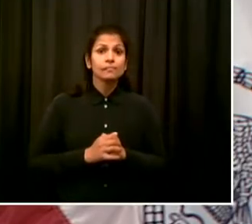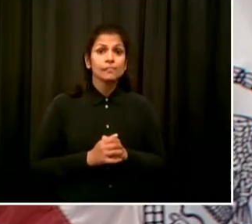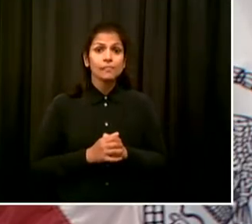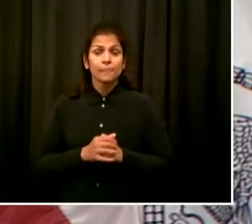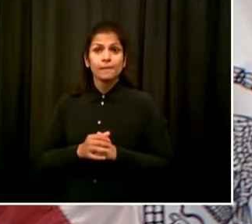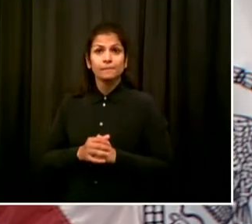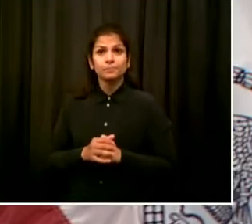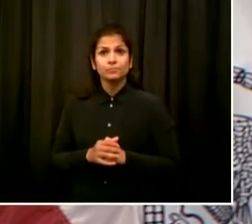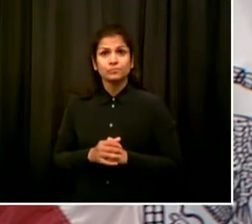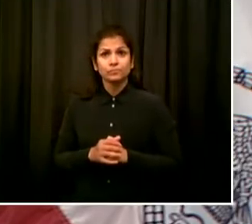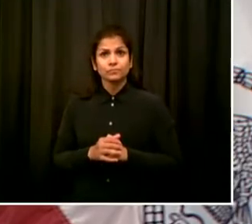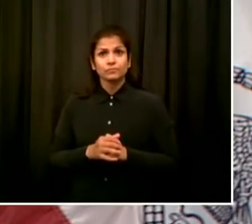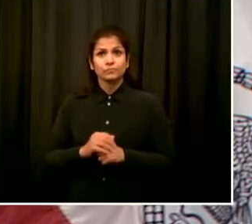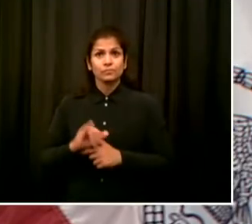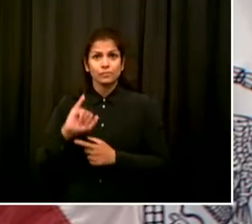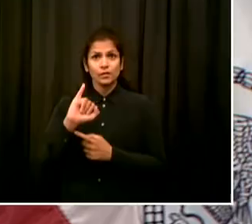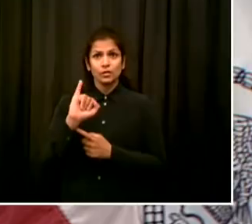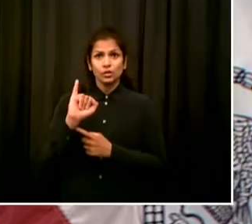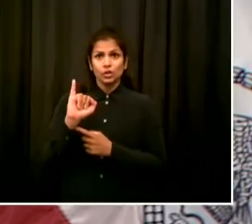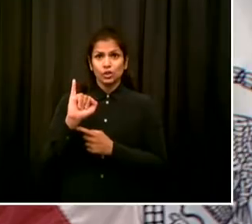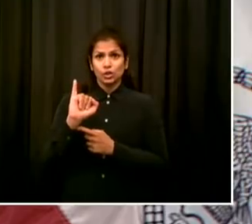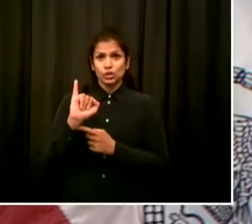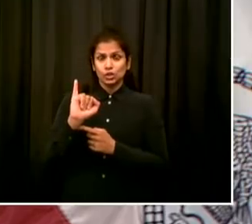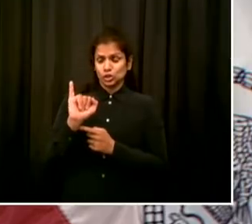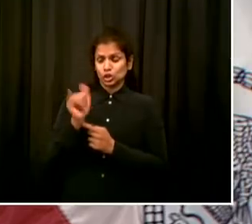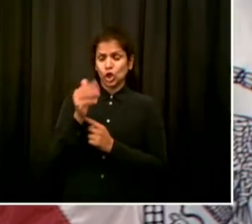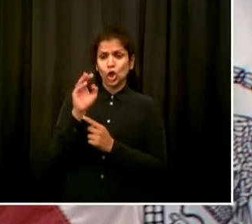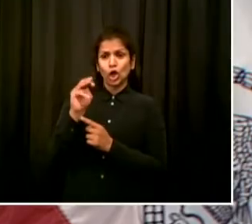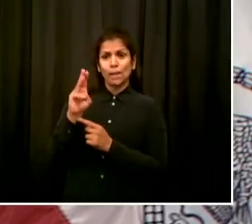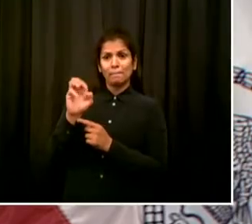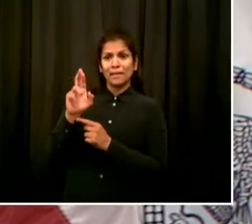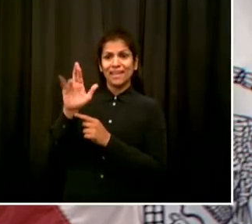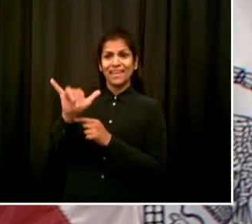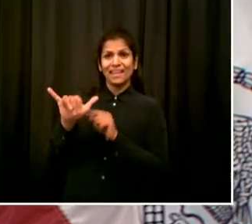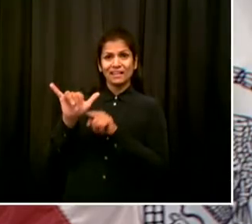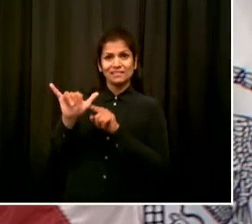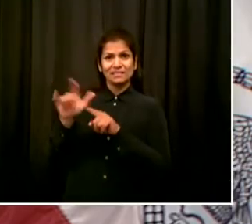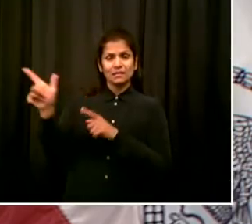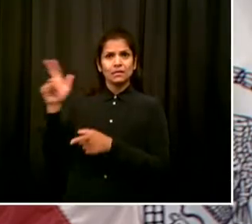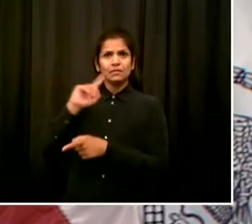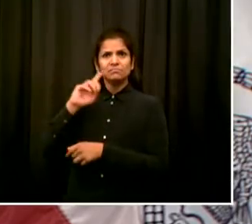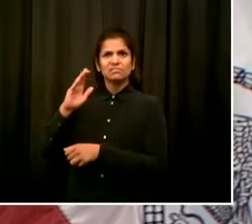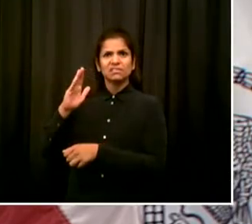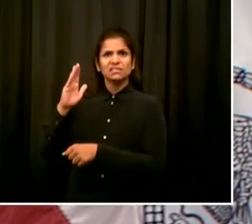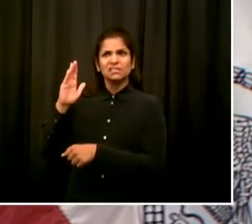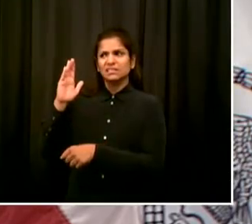THE MONEY THAT IS NO LONGER THREATENING,